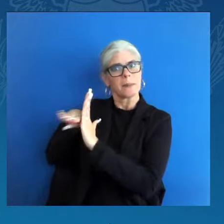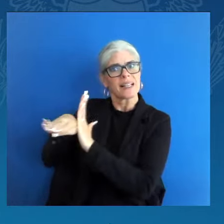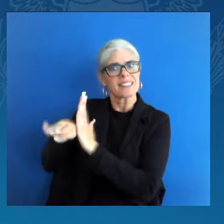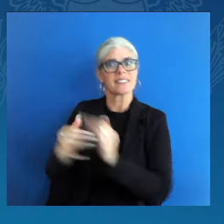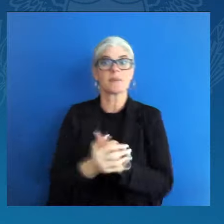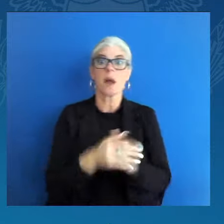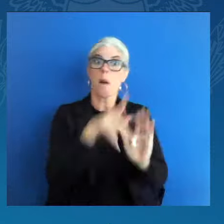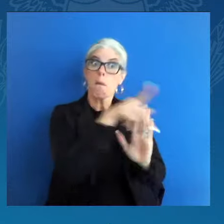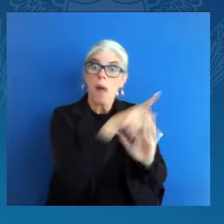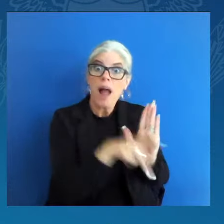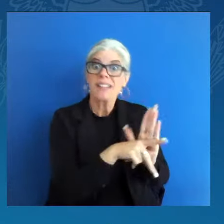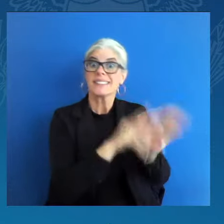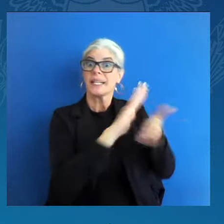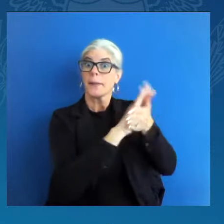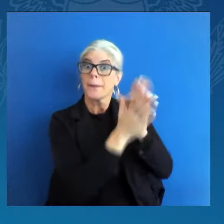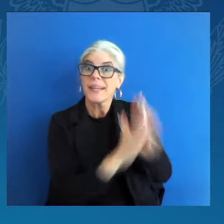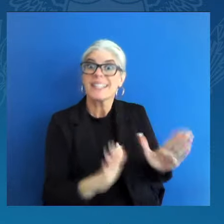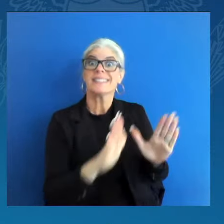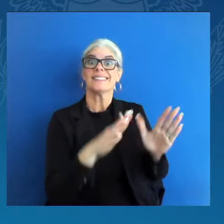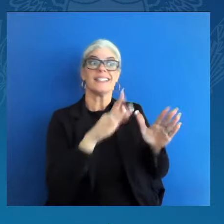to meet the challenges of the 21st century --